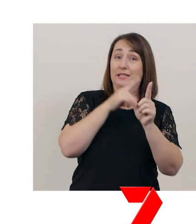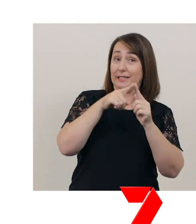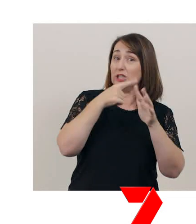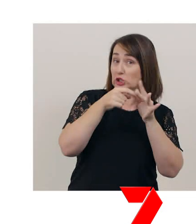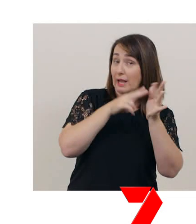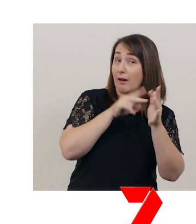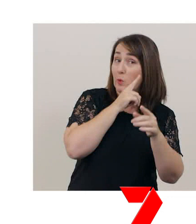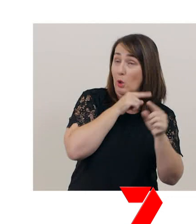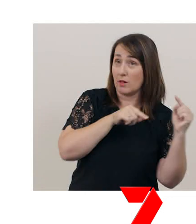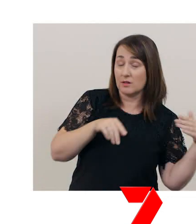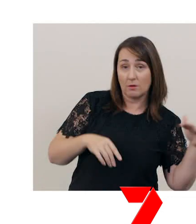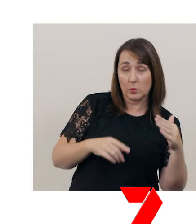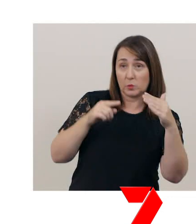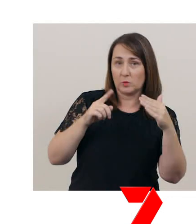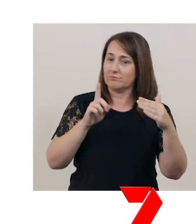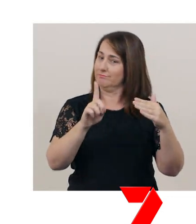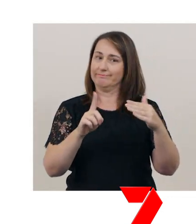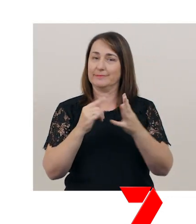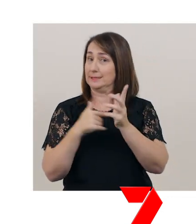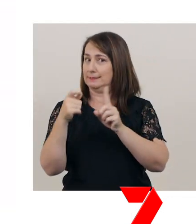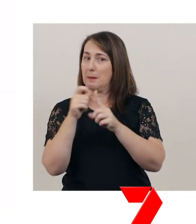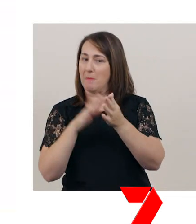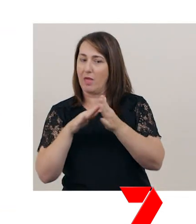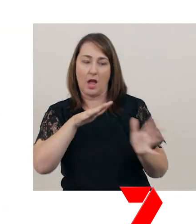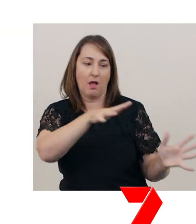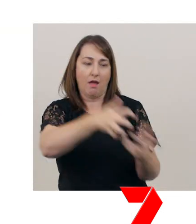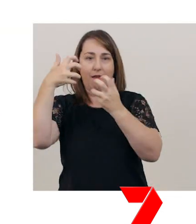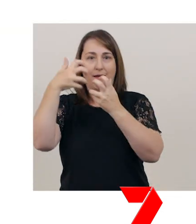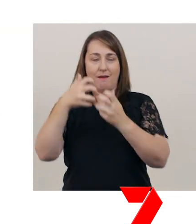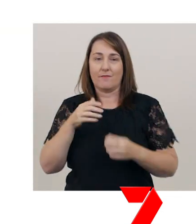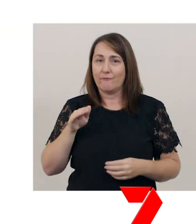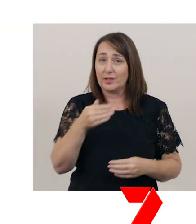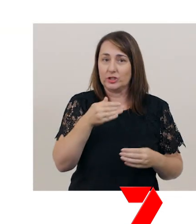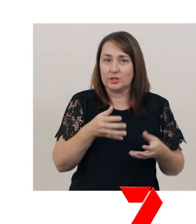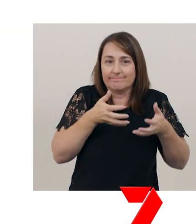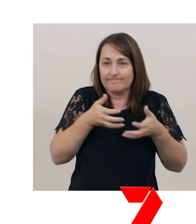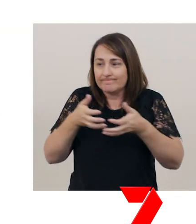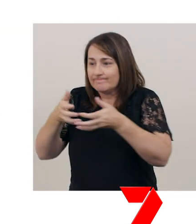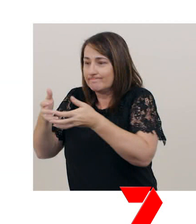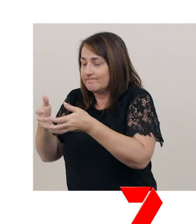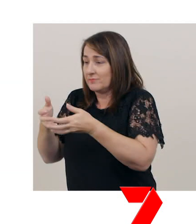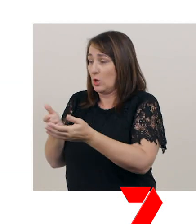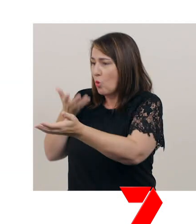Swiftly, the step-mother grabbed the fish. The step-mother carried it back to the cave, and cooked it for supper.